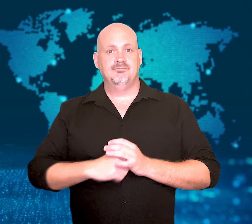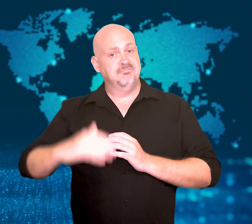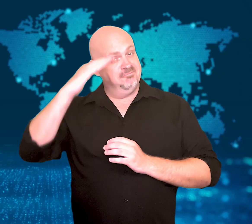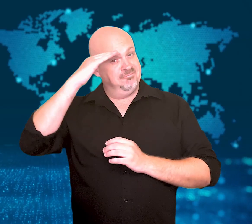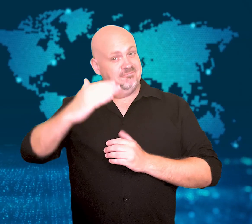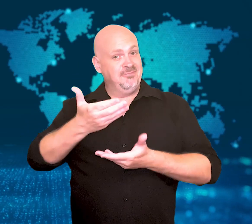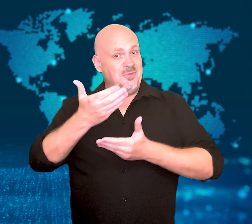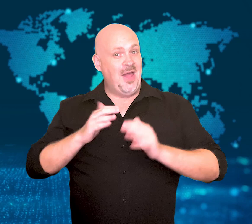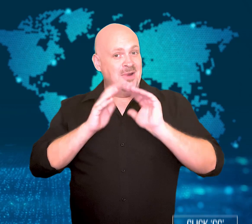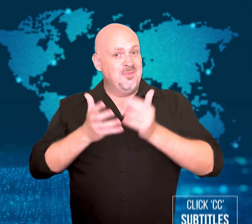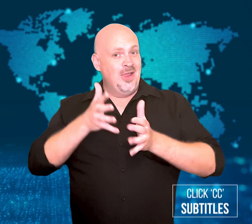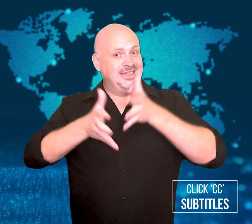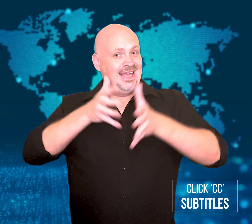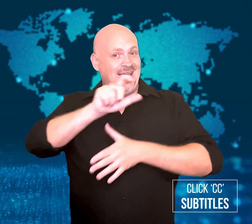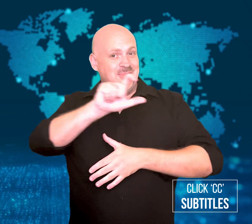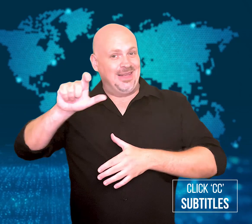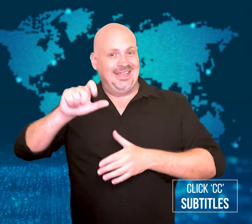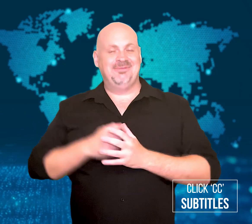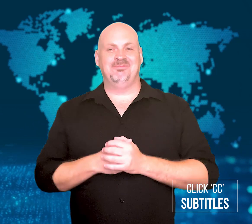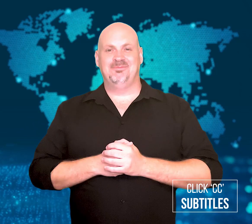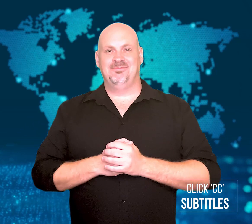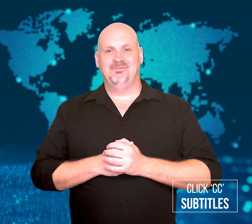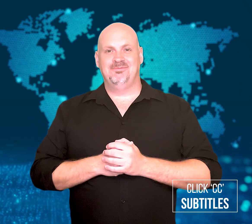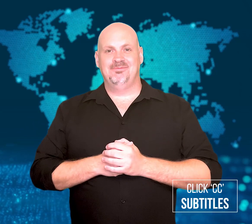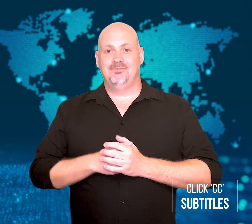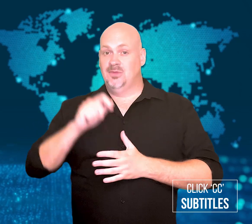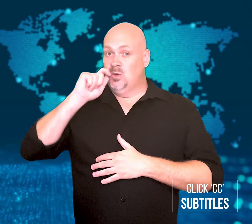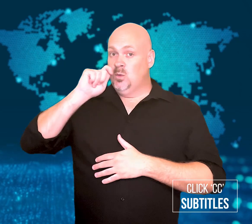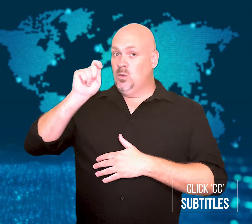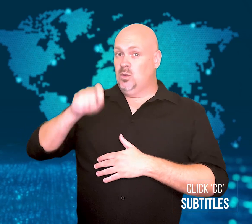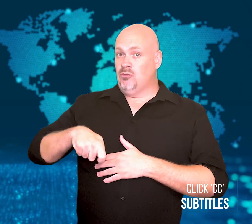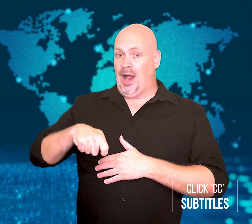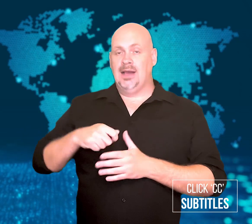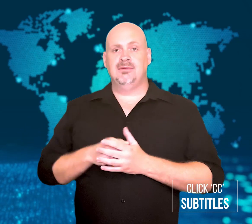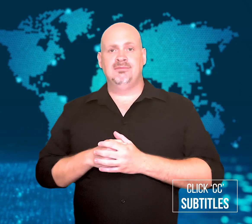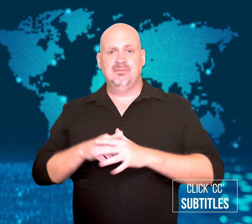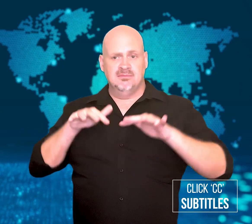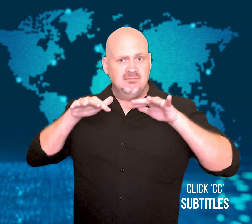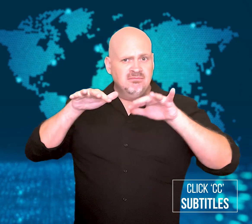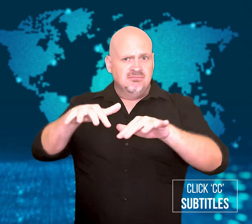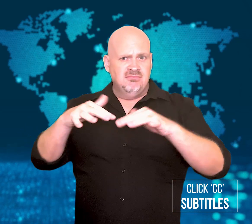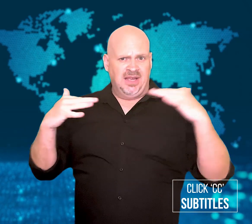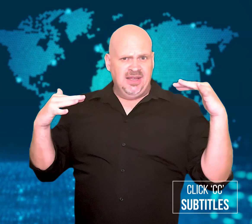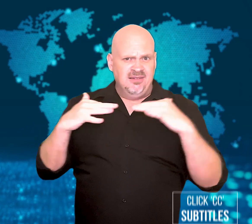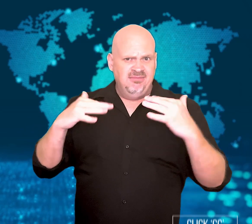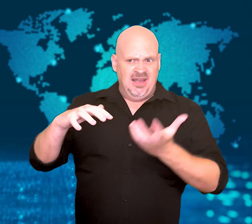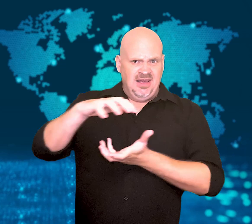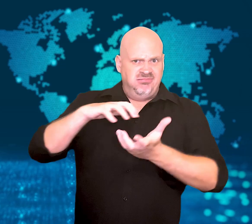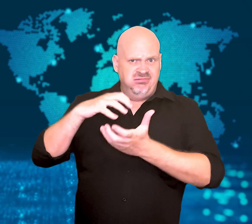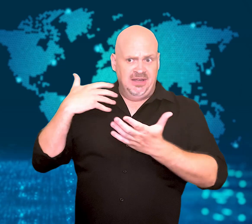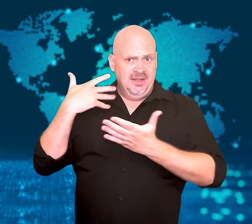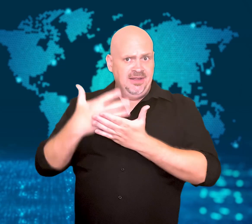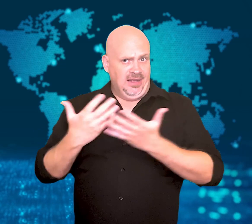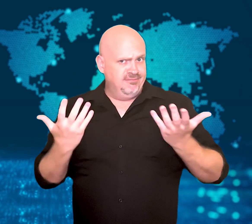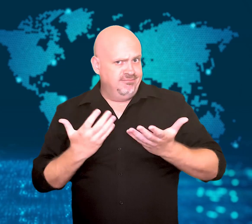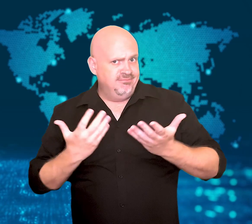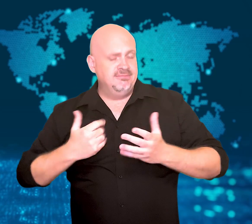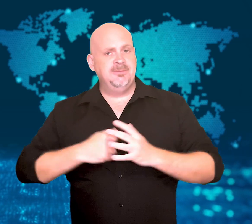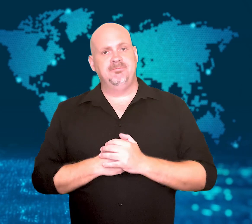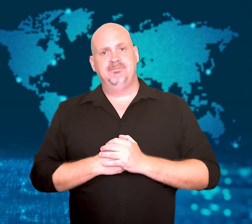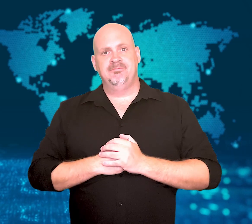Welcome to WorldSign Week! Invasion update